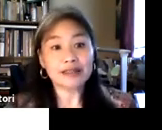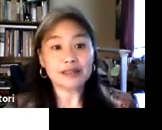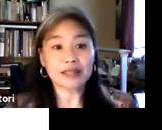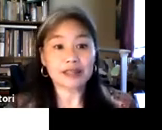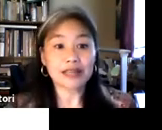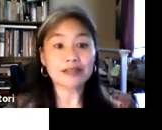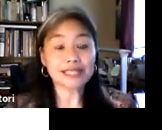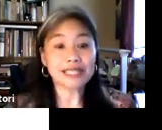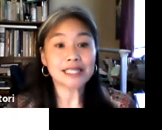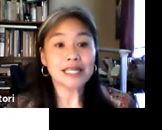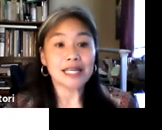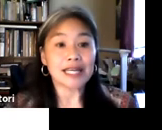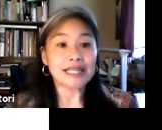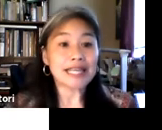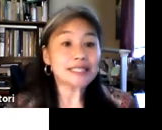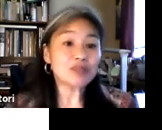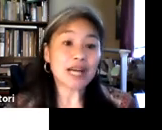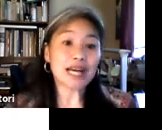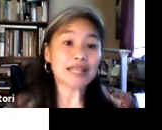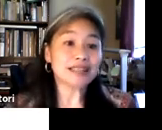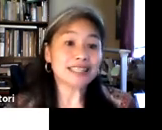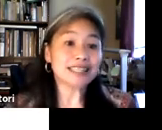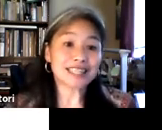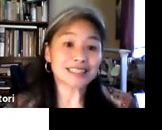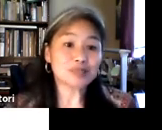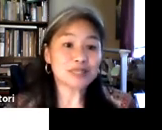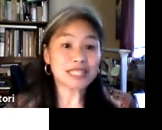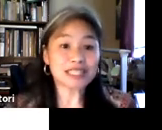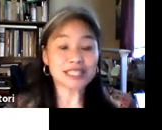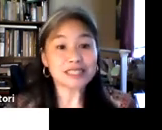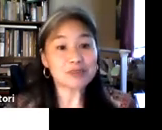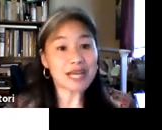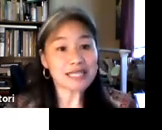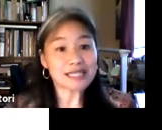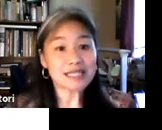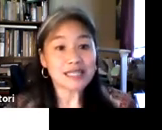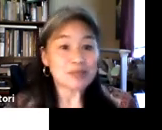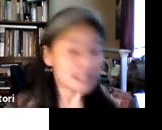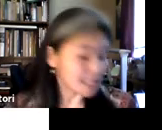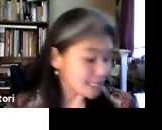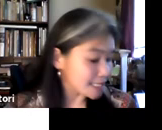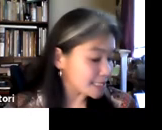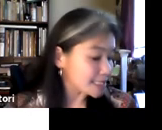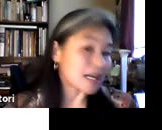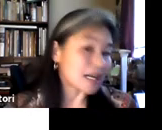live. So there was a lot of Japanese who were interested in immigrating to other countries where they felt like they could